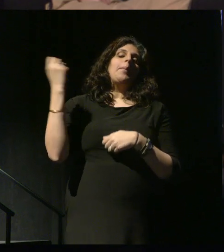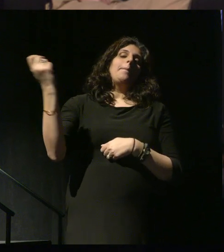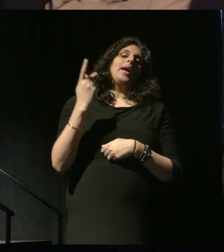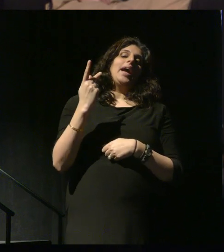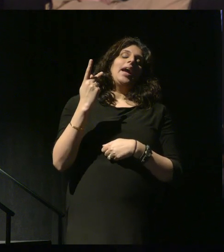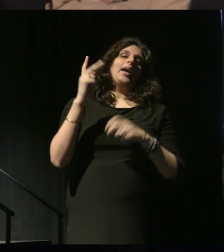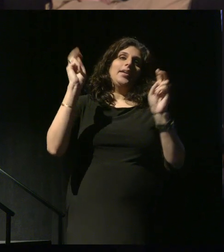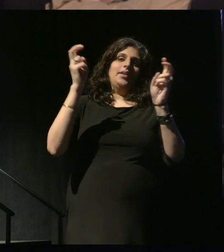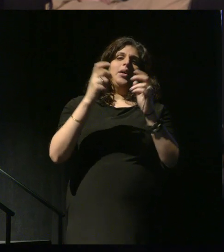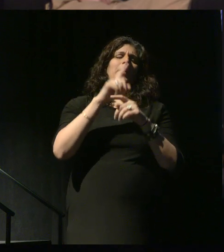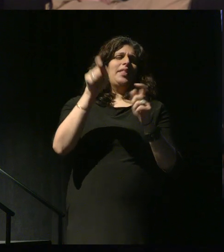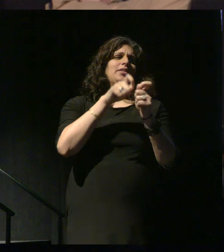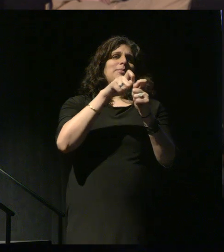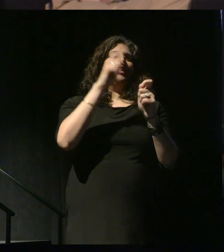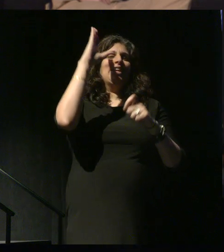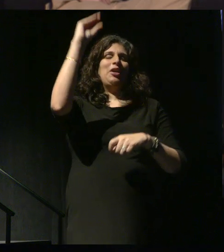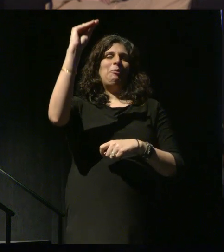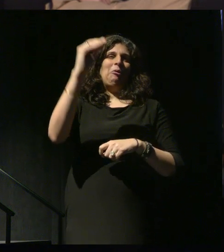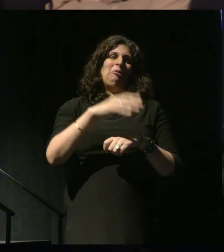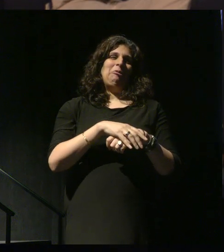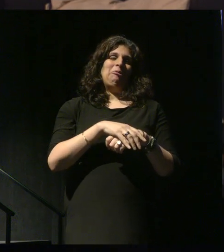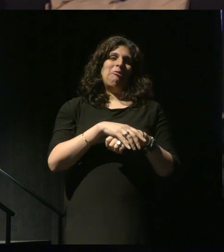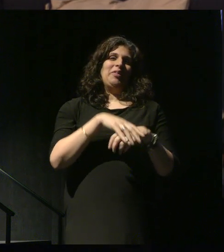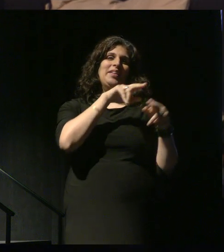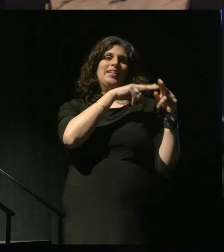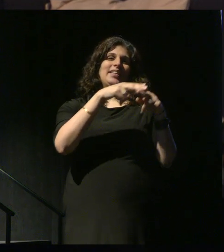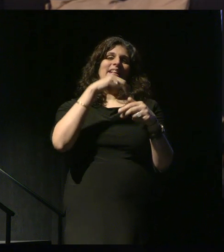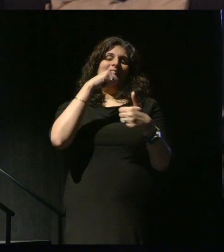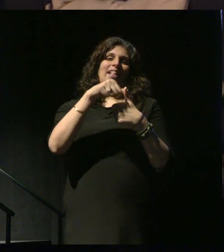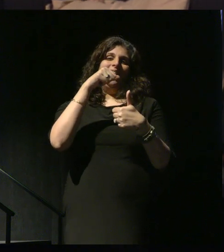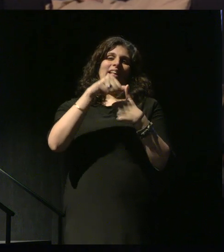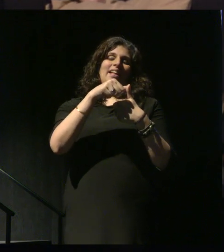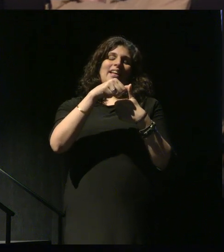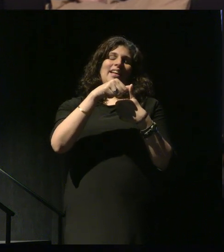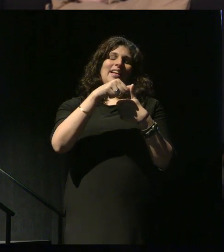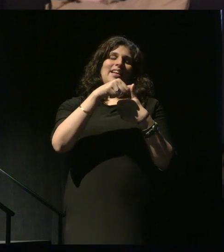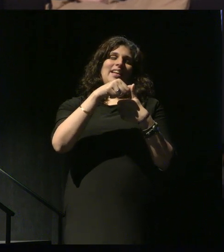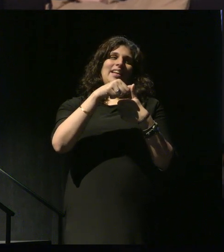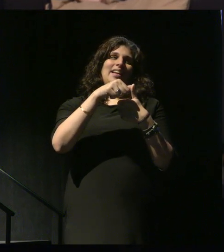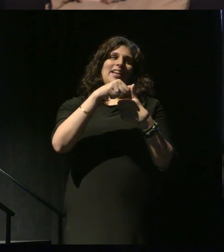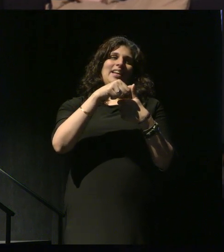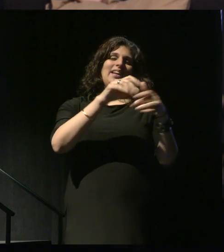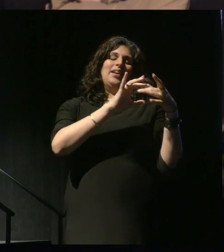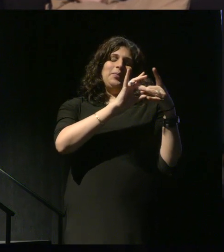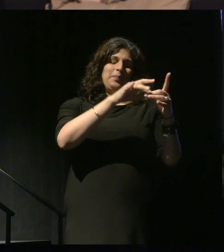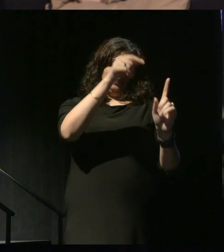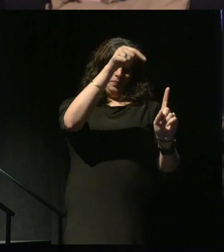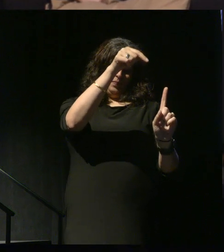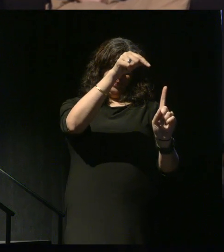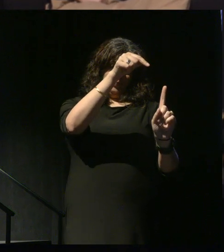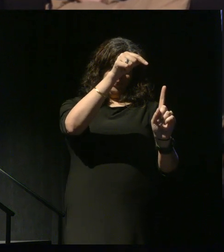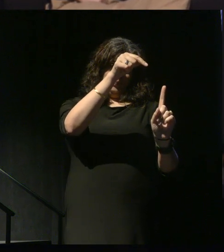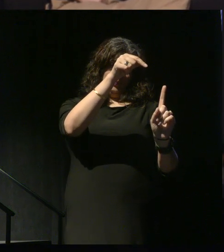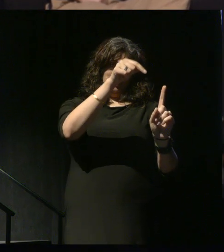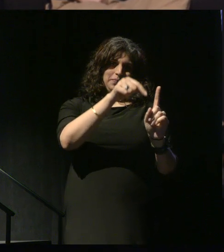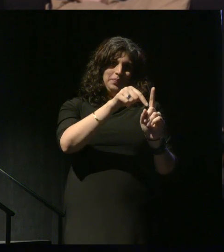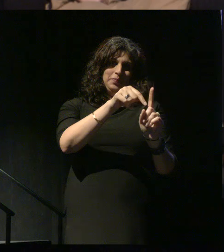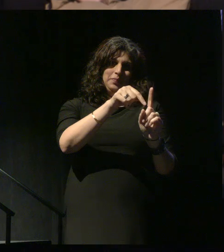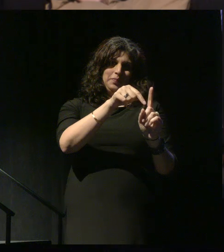But there's a specific boy who is mentioned in the letter, I think he's referenced as the closeted banker with a wife.